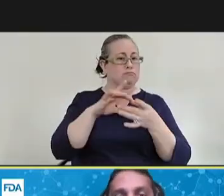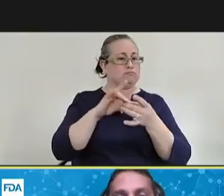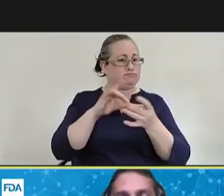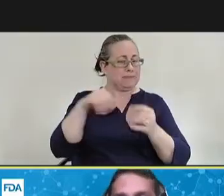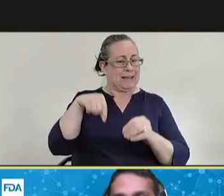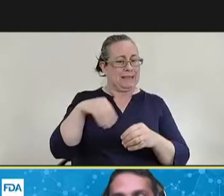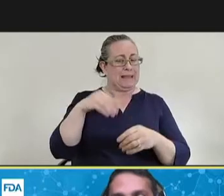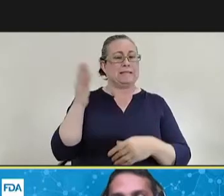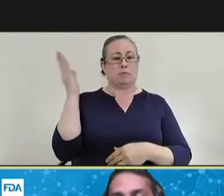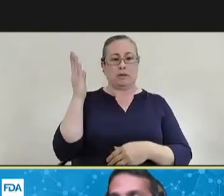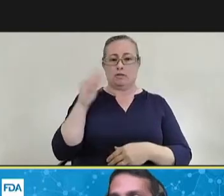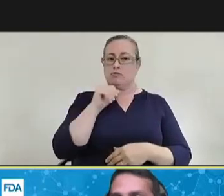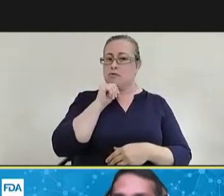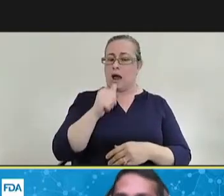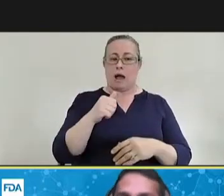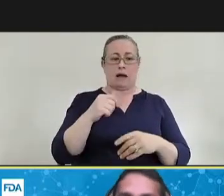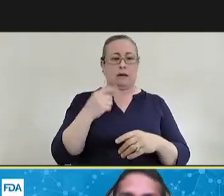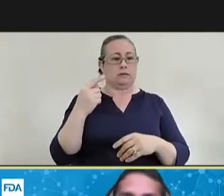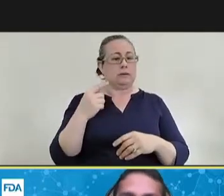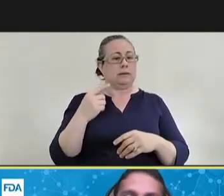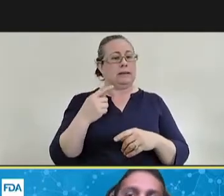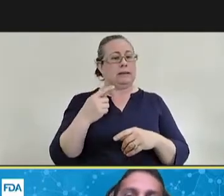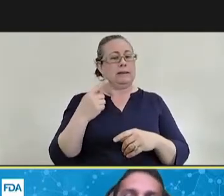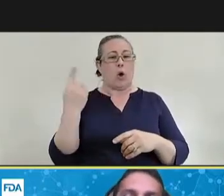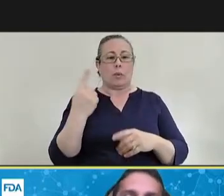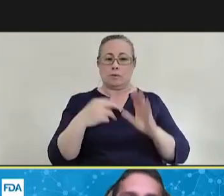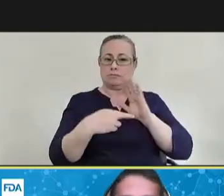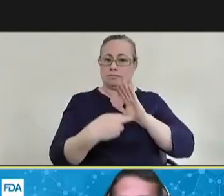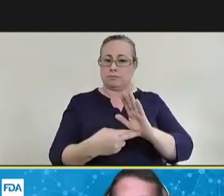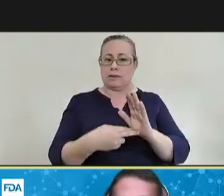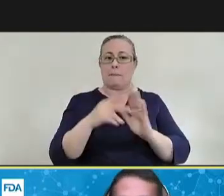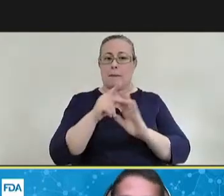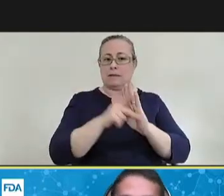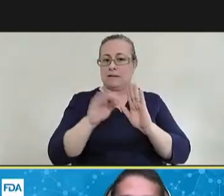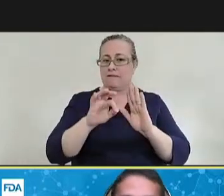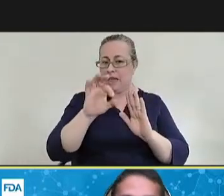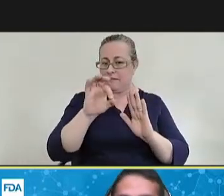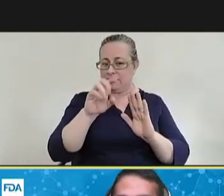not necessarily represent the policies of the FDA. Any mentions of specific names and brands